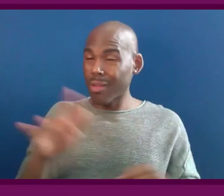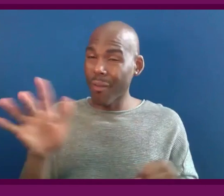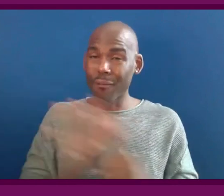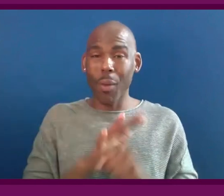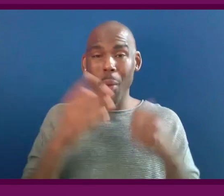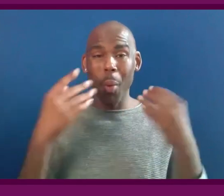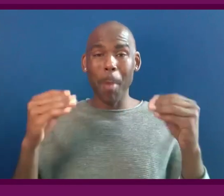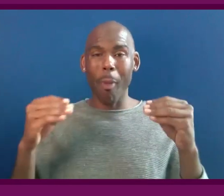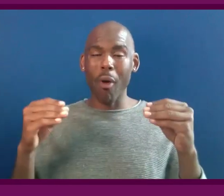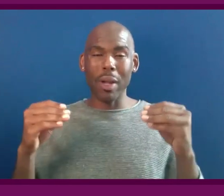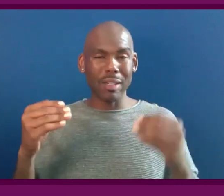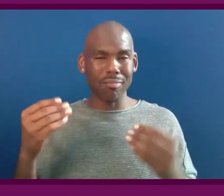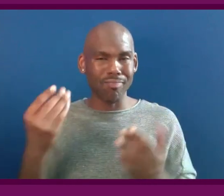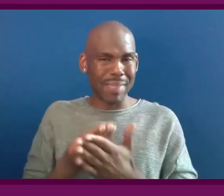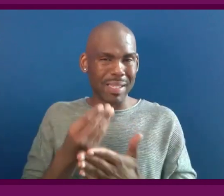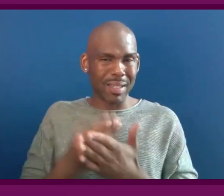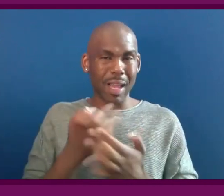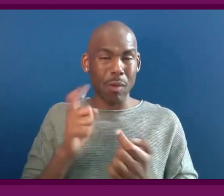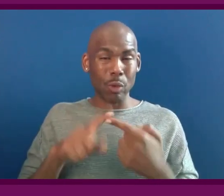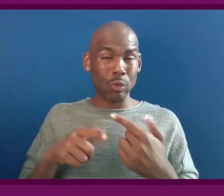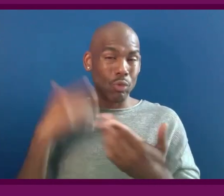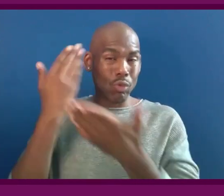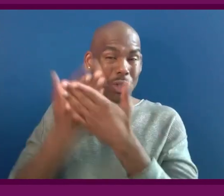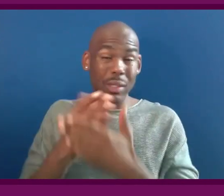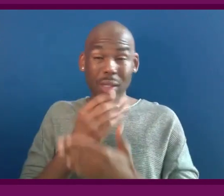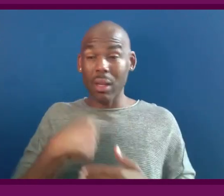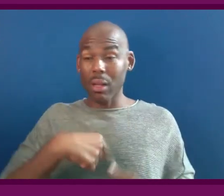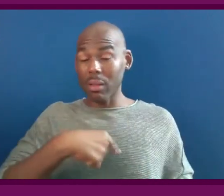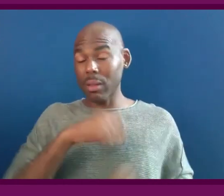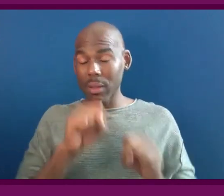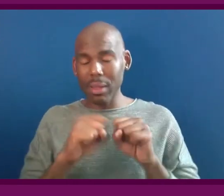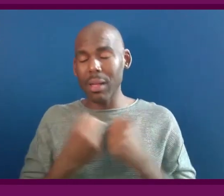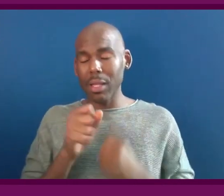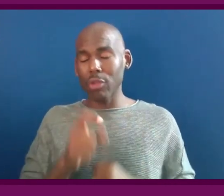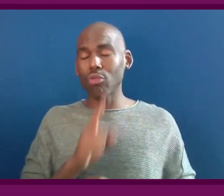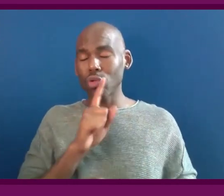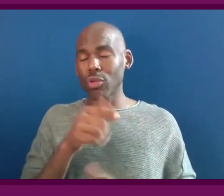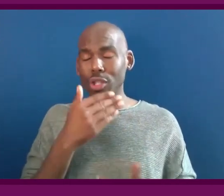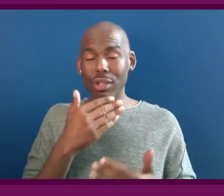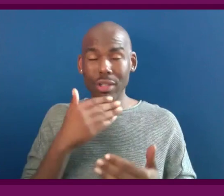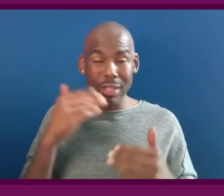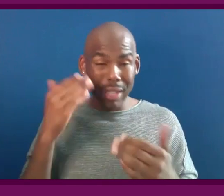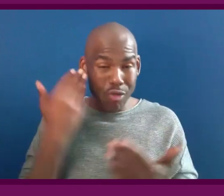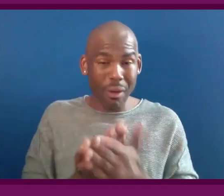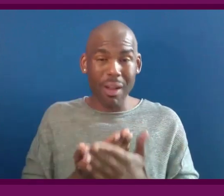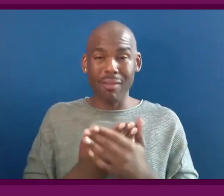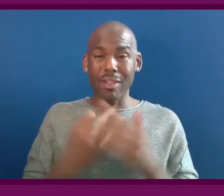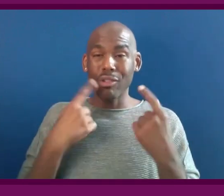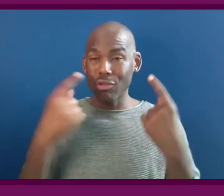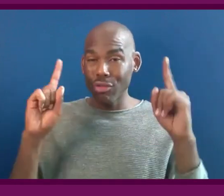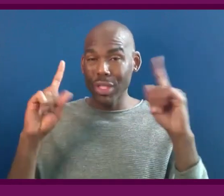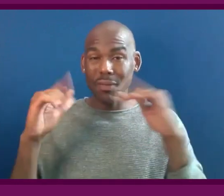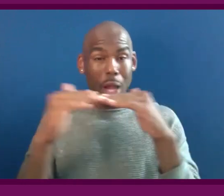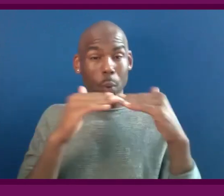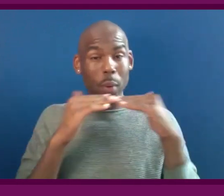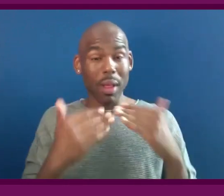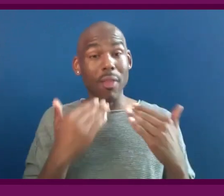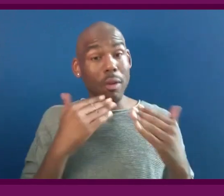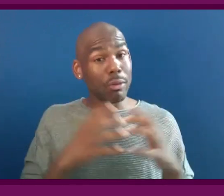share that they're trying to reach and that we as a society can truly achieve equity. So thank you so, so much for tuning in.